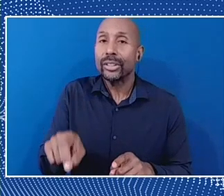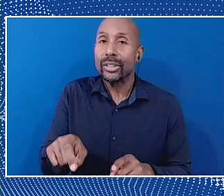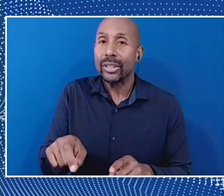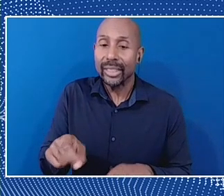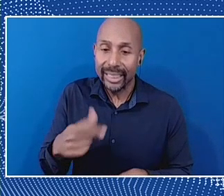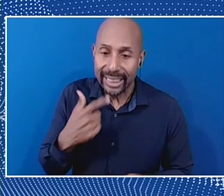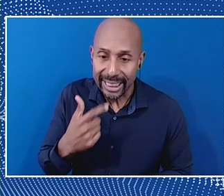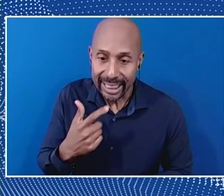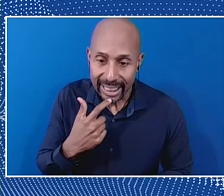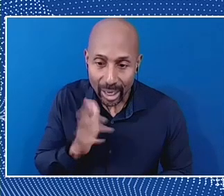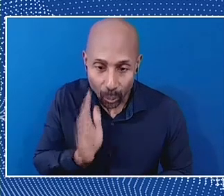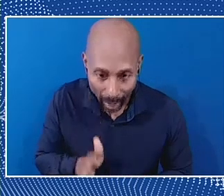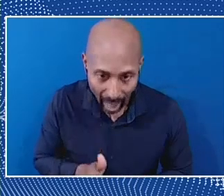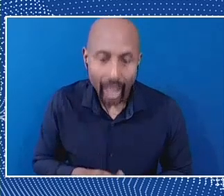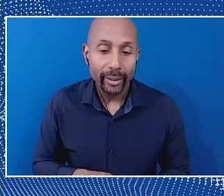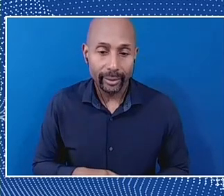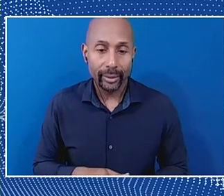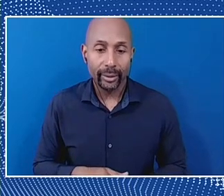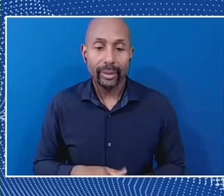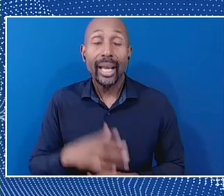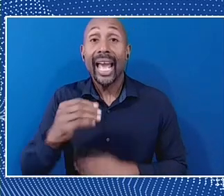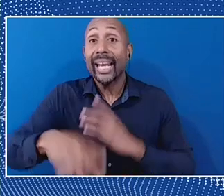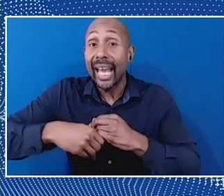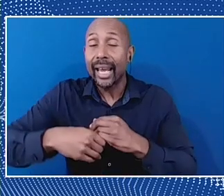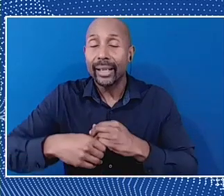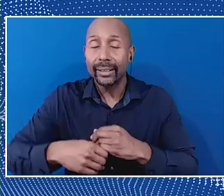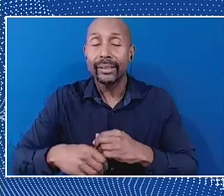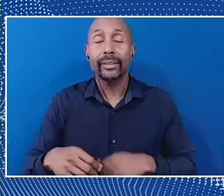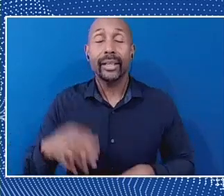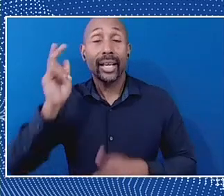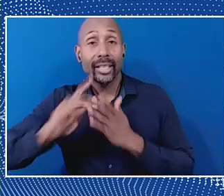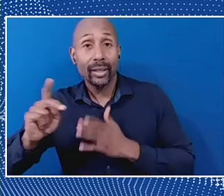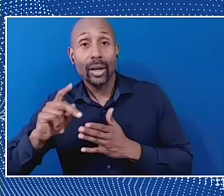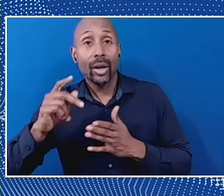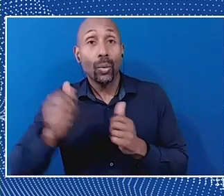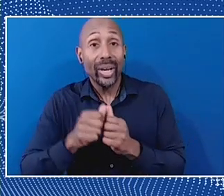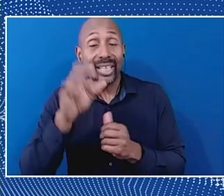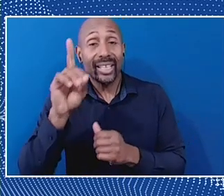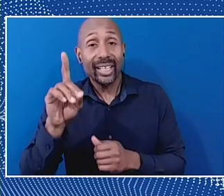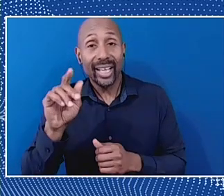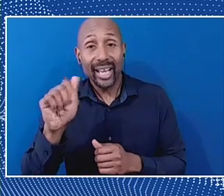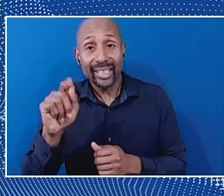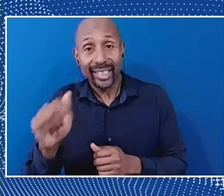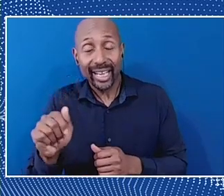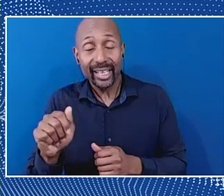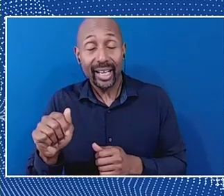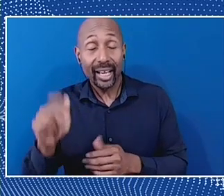the Secretary can or will obtain. Now, I know that John had put some language recently in the chat that talked